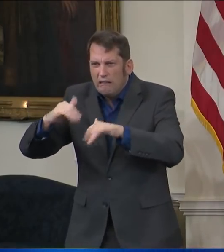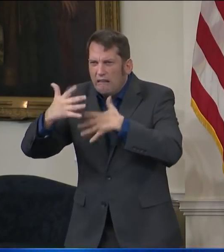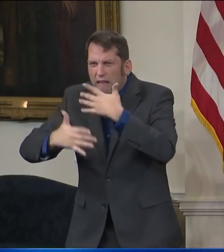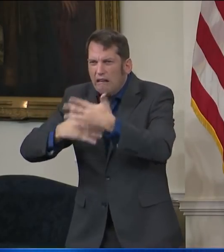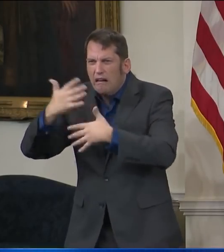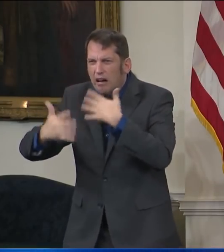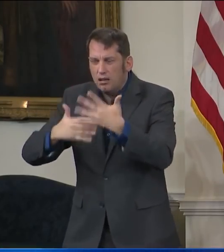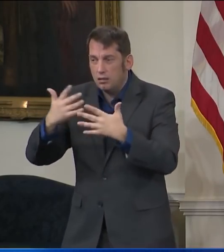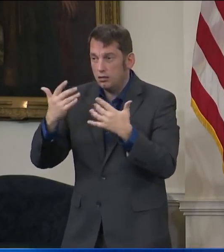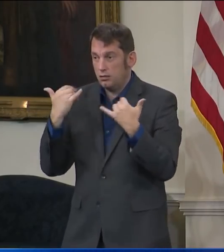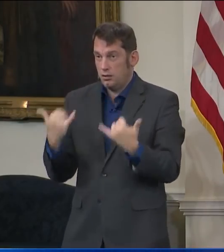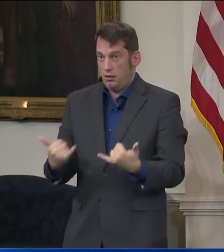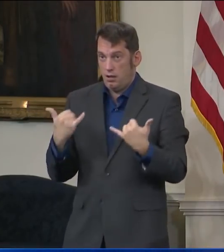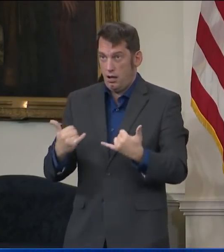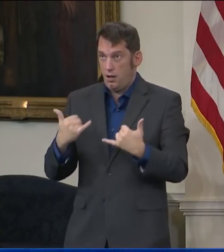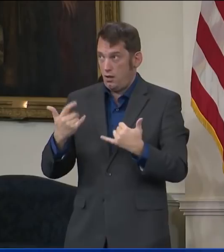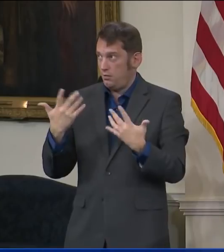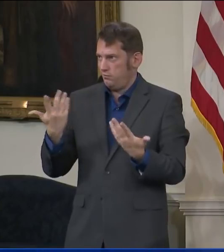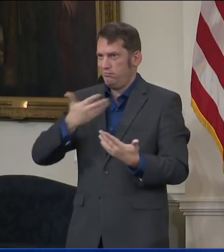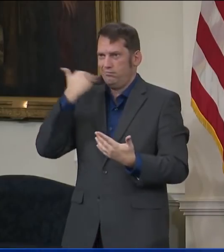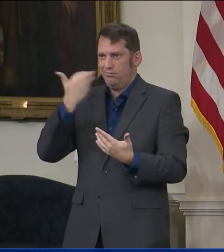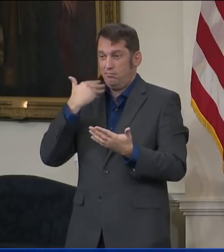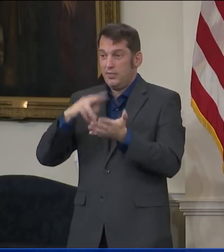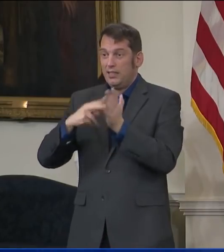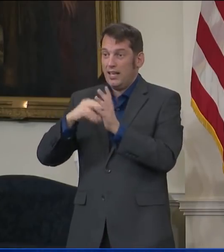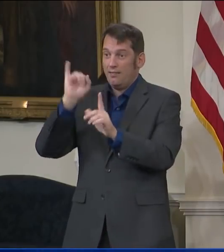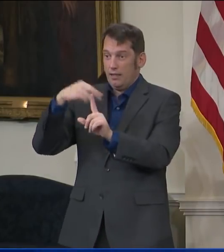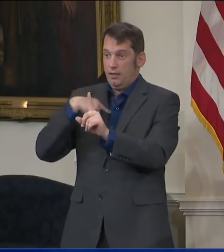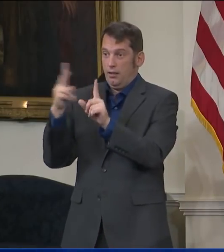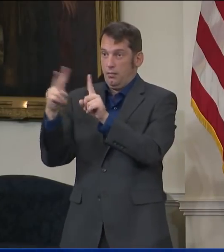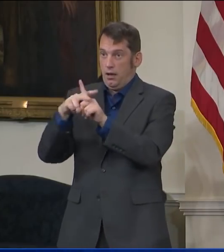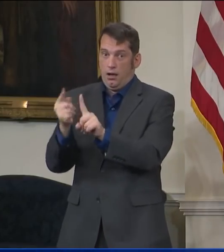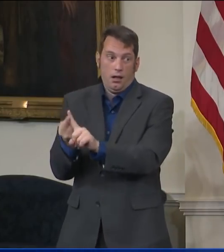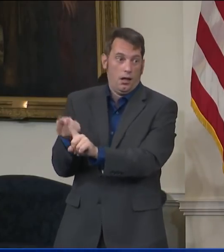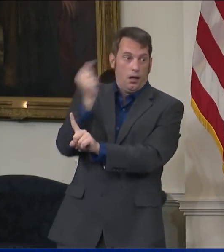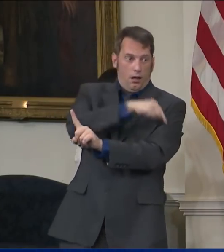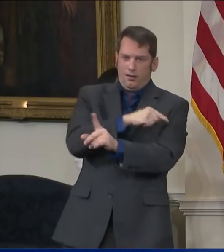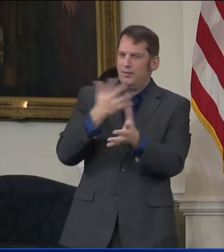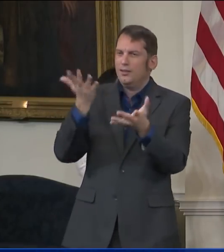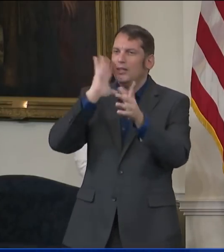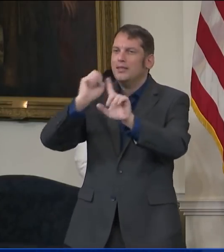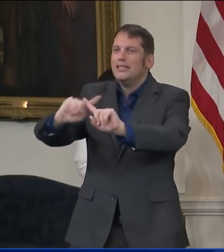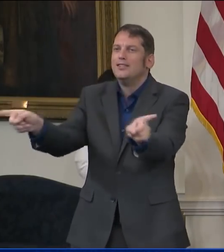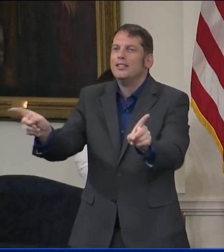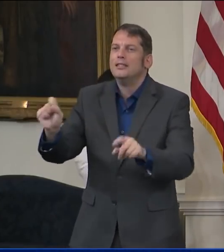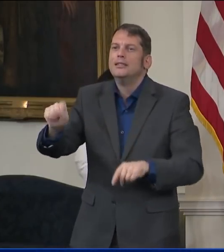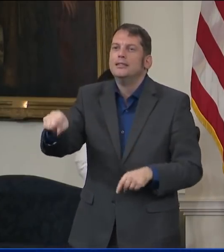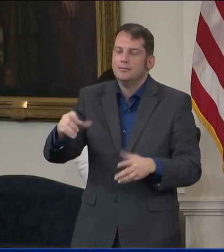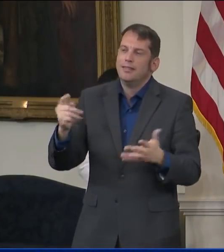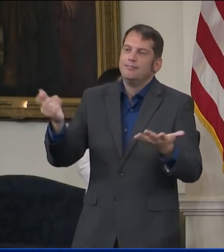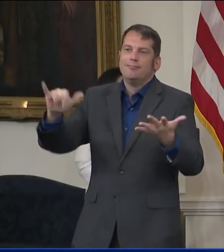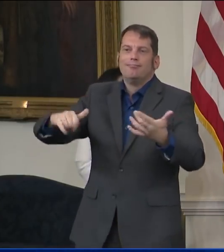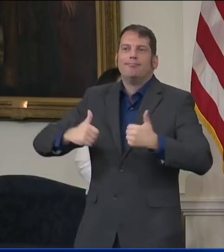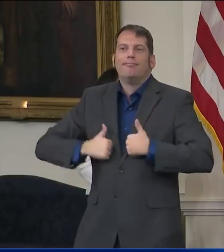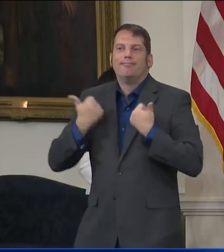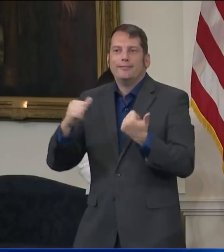THE WAY WE CARE FOR PEOPLE NOW AND IT’S COMPLETELY DIFFERENT. THAT DOESN’T MEAN THAT EVERYBODY LIVES THOUGH.